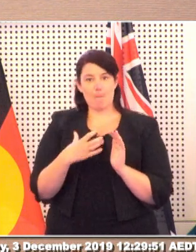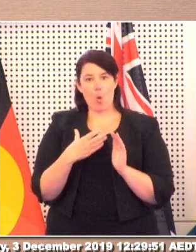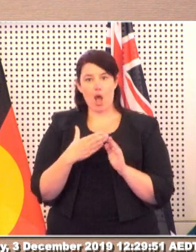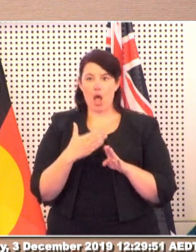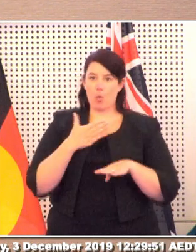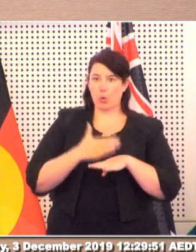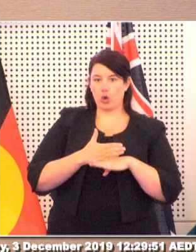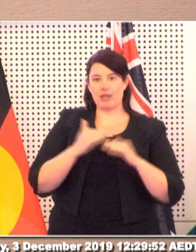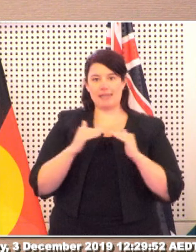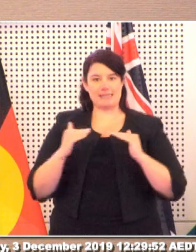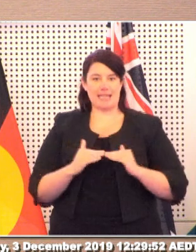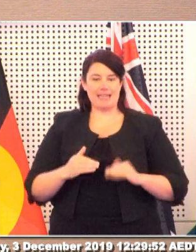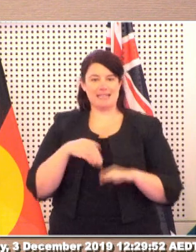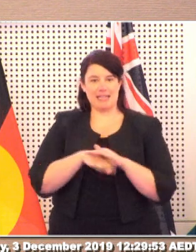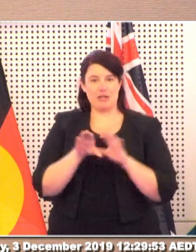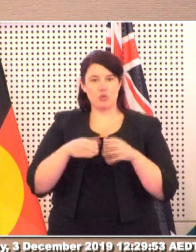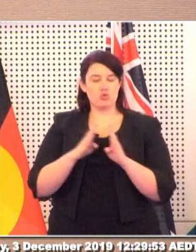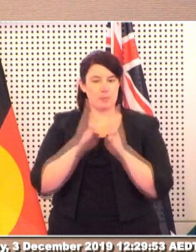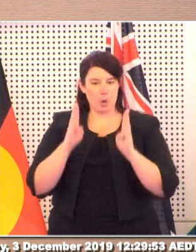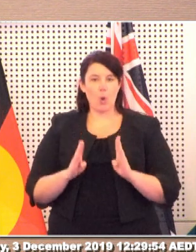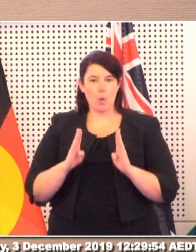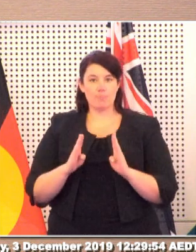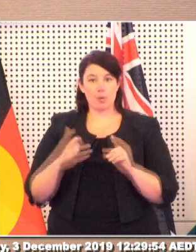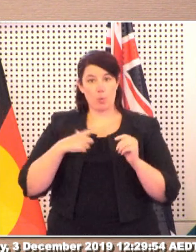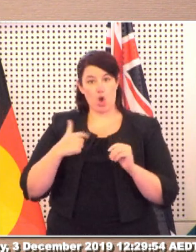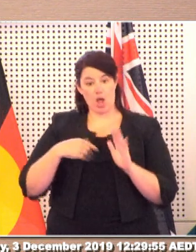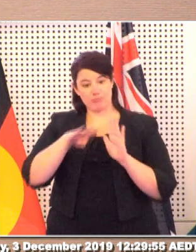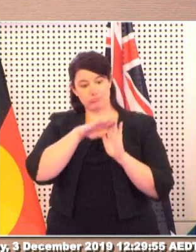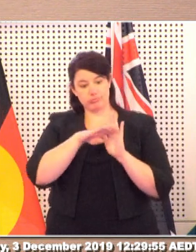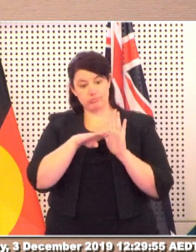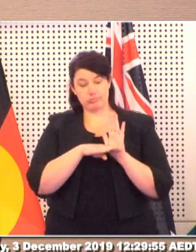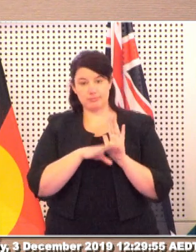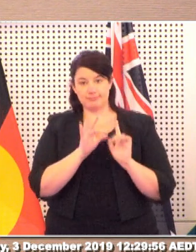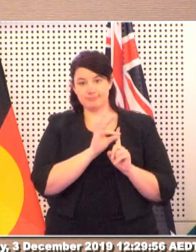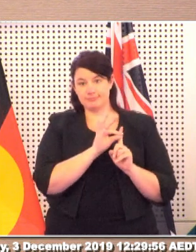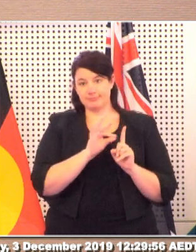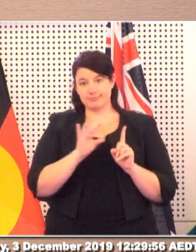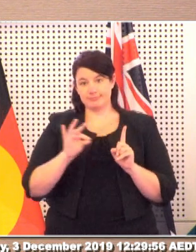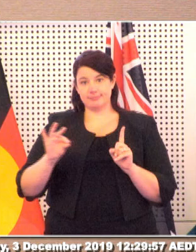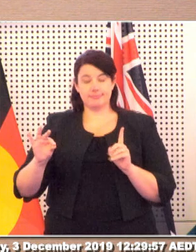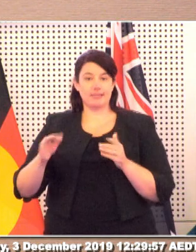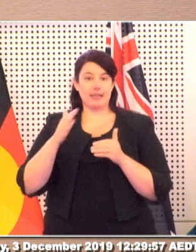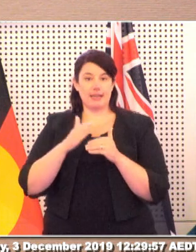why the standards that we’ve got haven’t changed the level of abuse that people – or